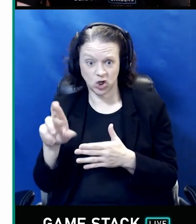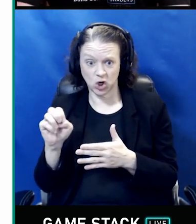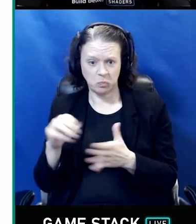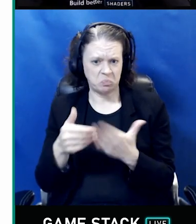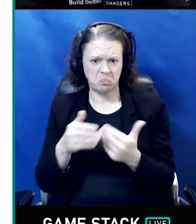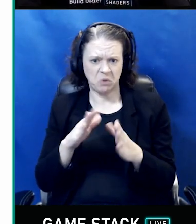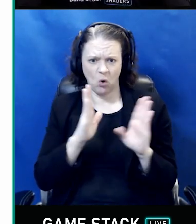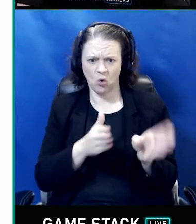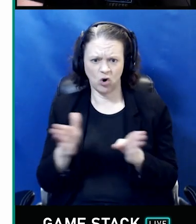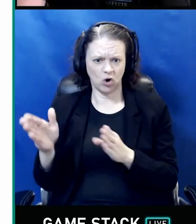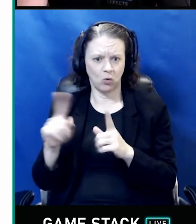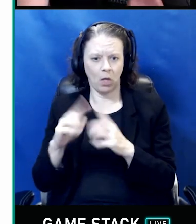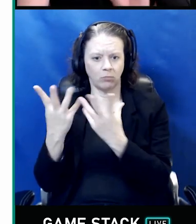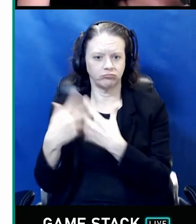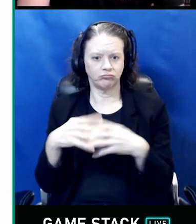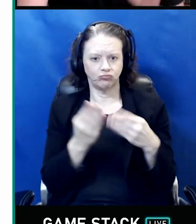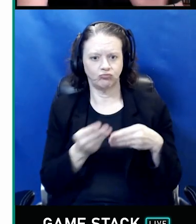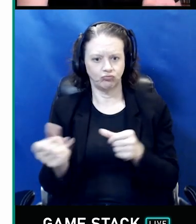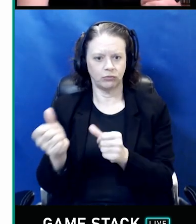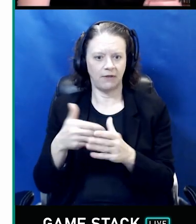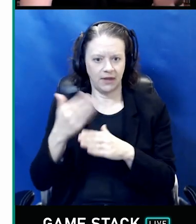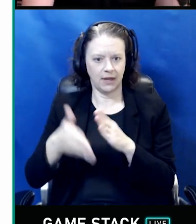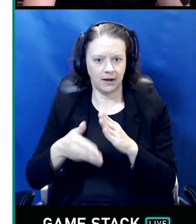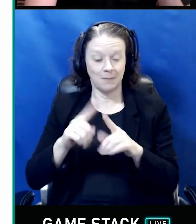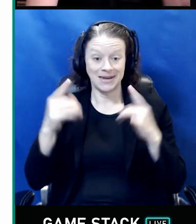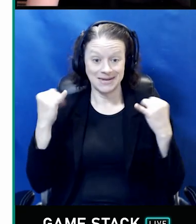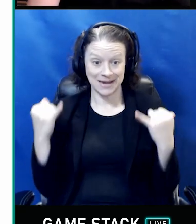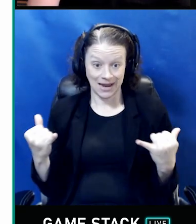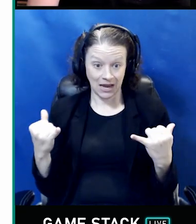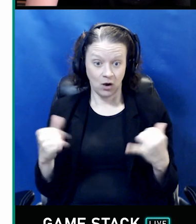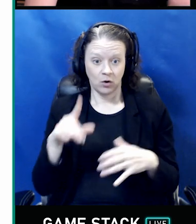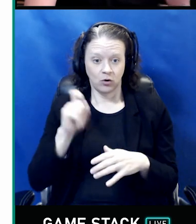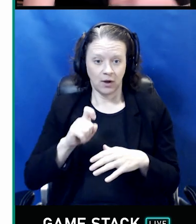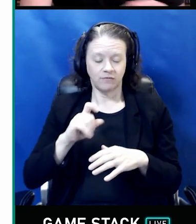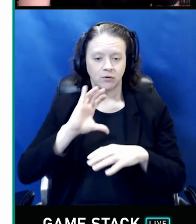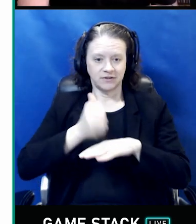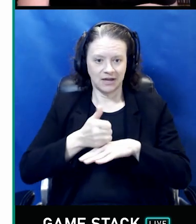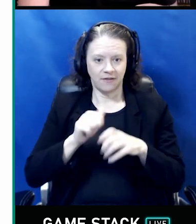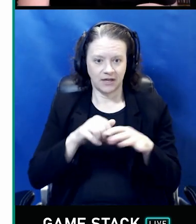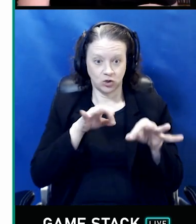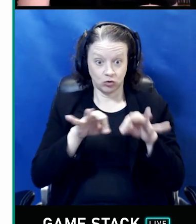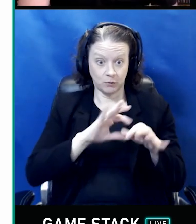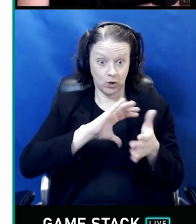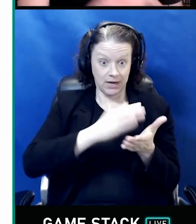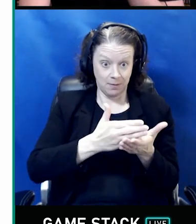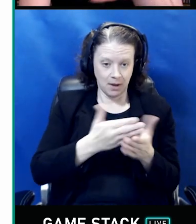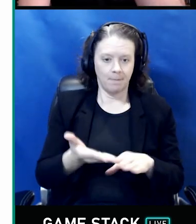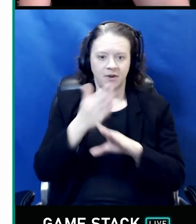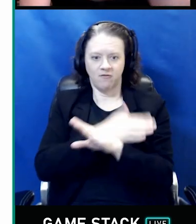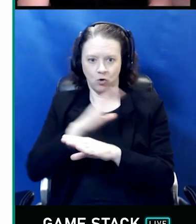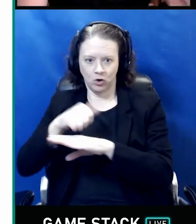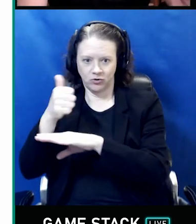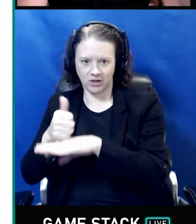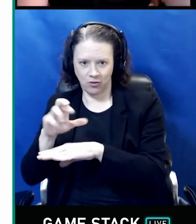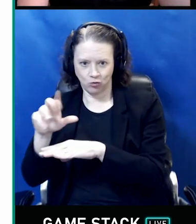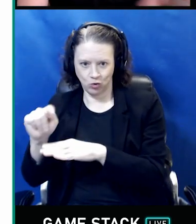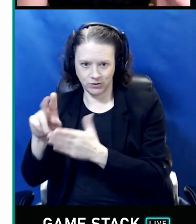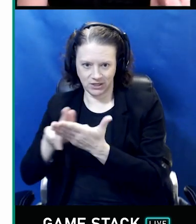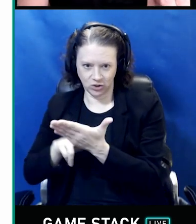in the end, but now you must set the descriptor heaps before you set your root signature. So here we see an example. At the very end